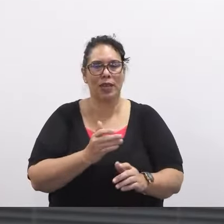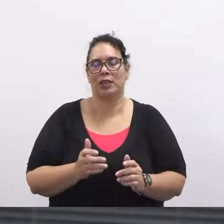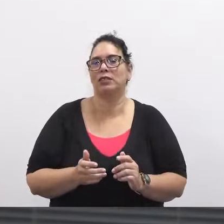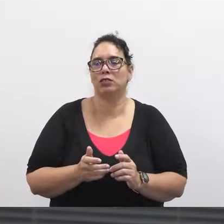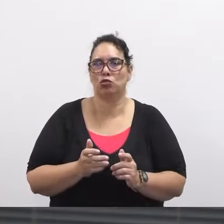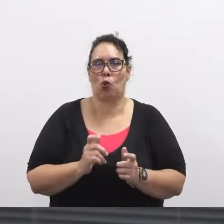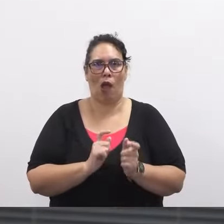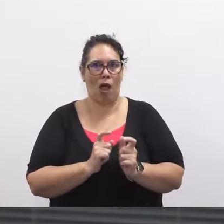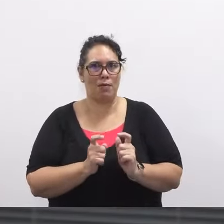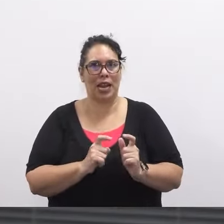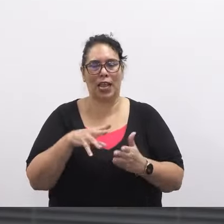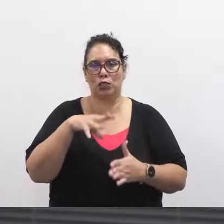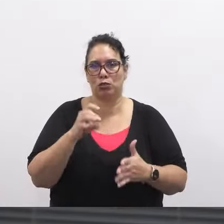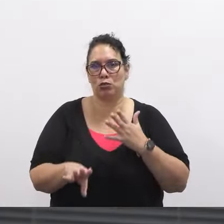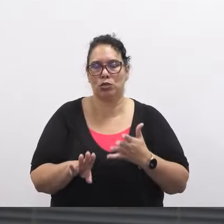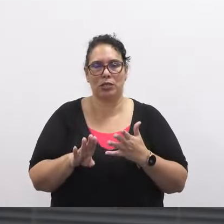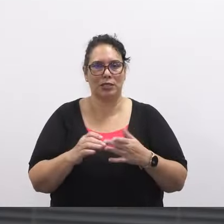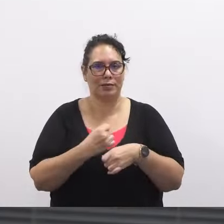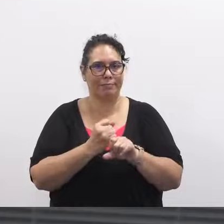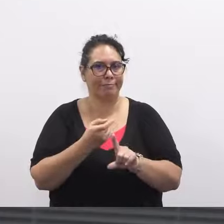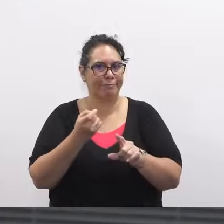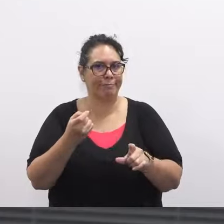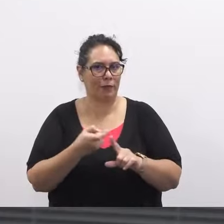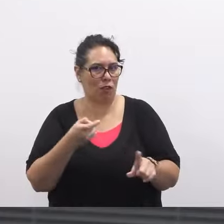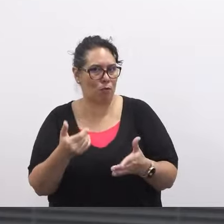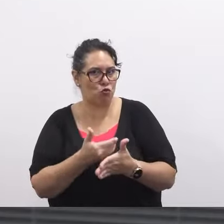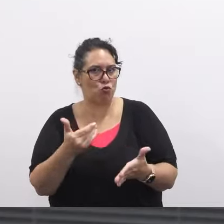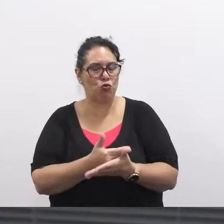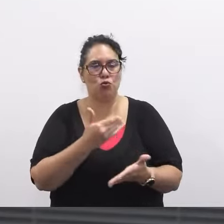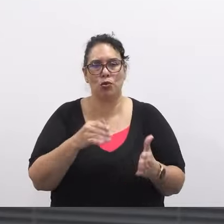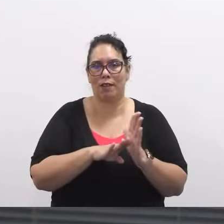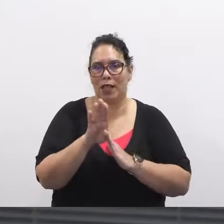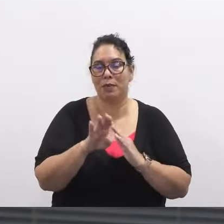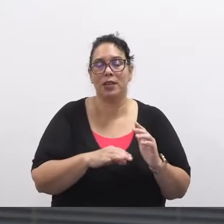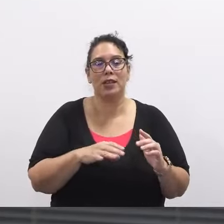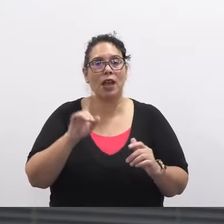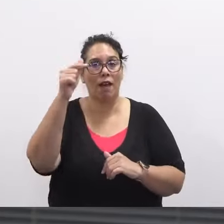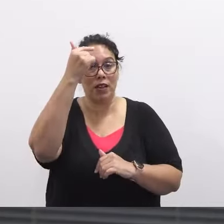generated from these new developments. Government code then requires districts to prepare an annual